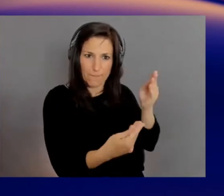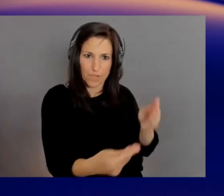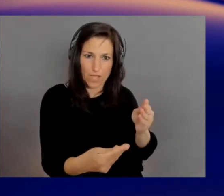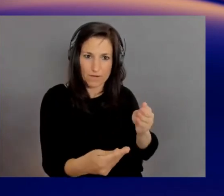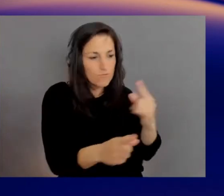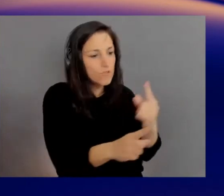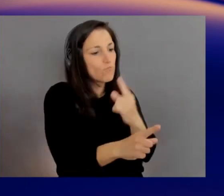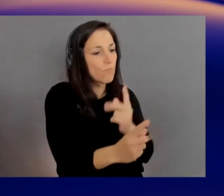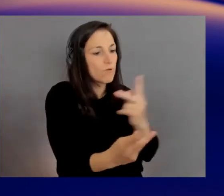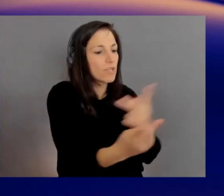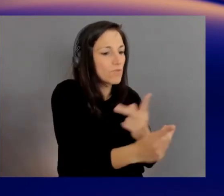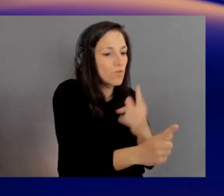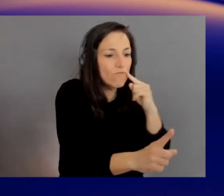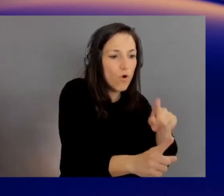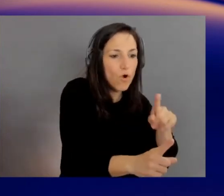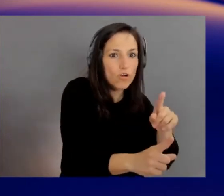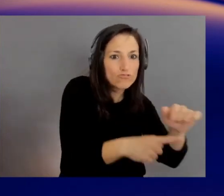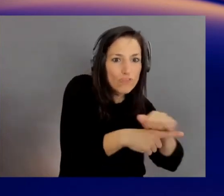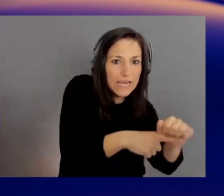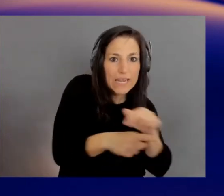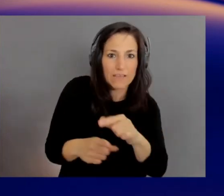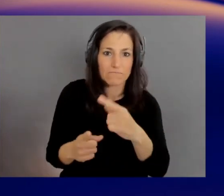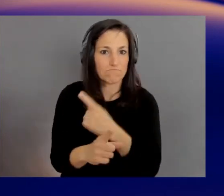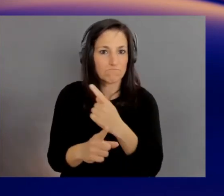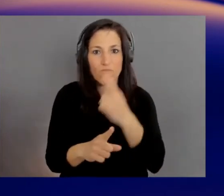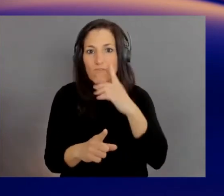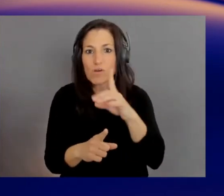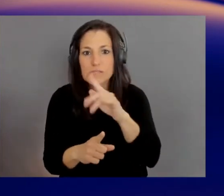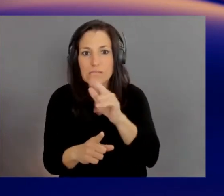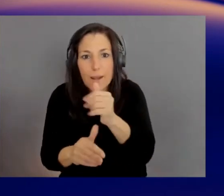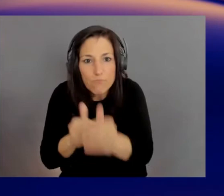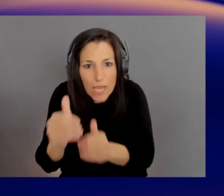compute for data pre-processing as well as really being able